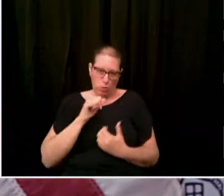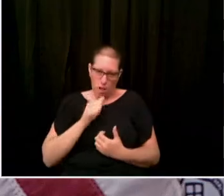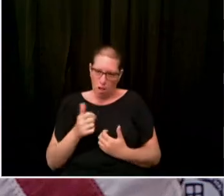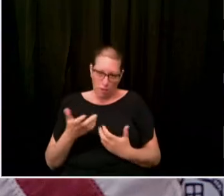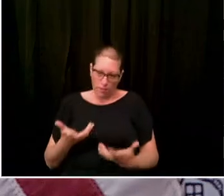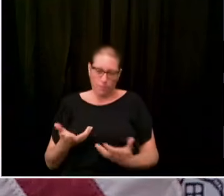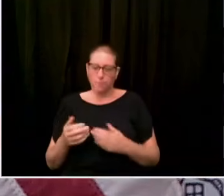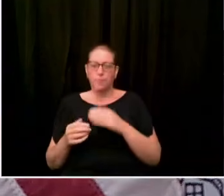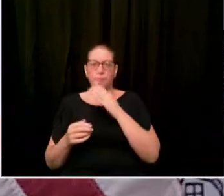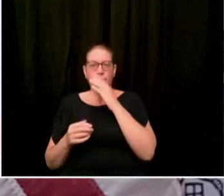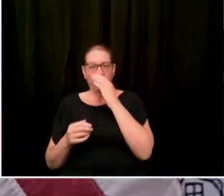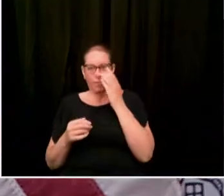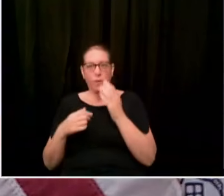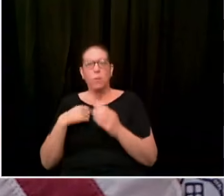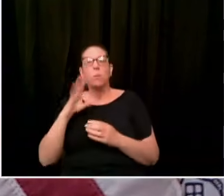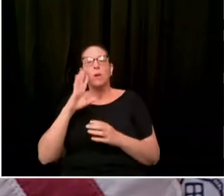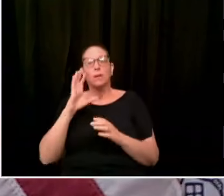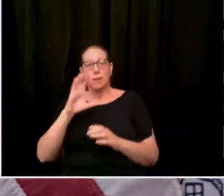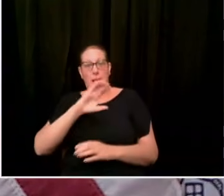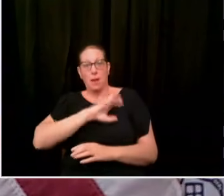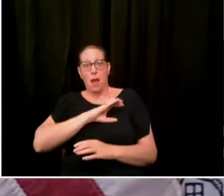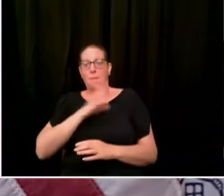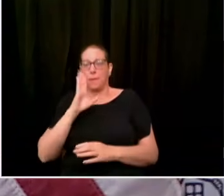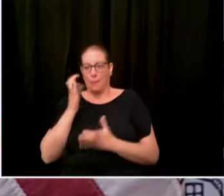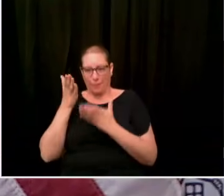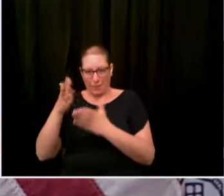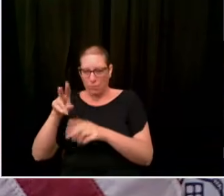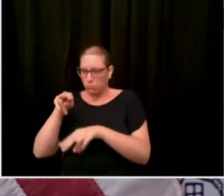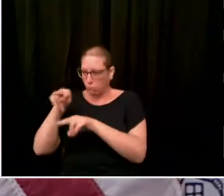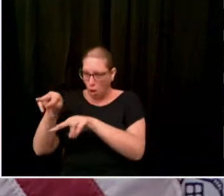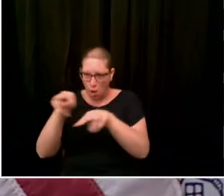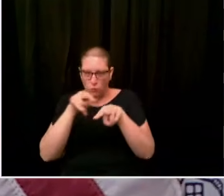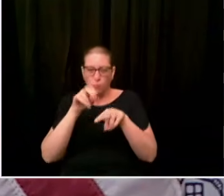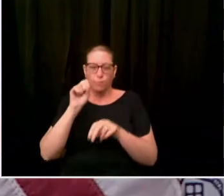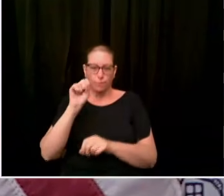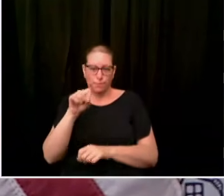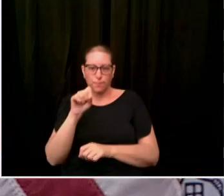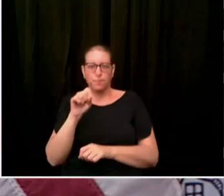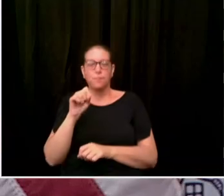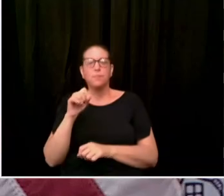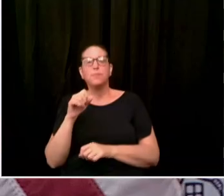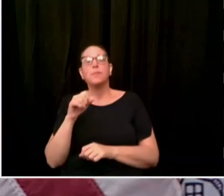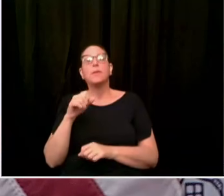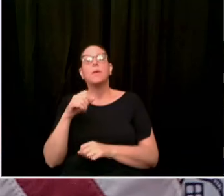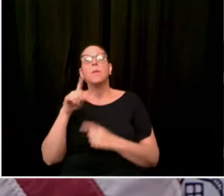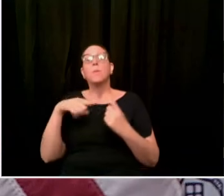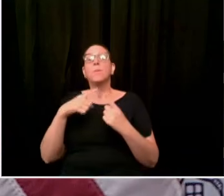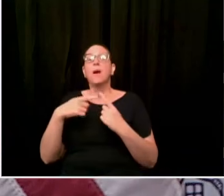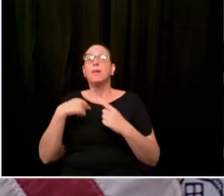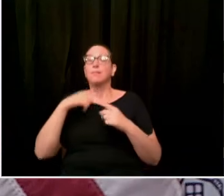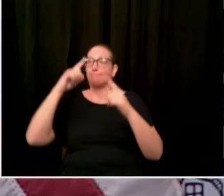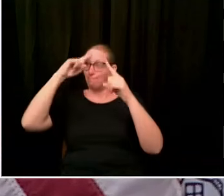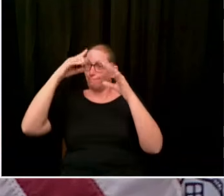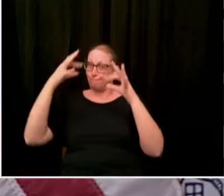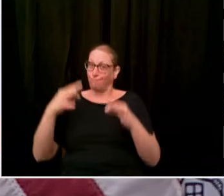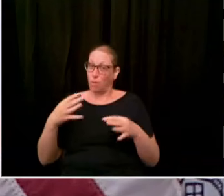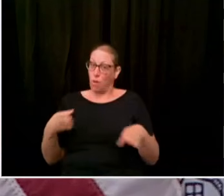I MADE THE DECISION. I REMEMBER THE DAY I DID IT I SPOKE TO DR. FAUCI FOR GUIDANCE AND MADE